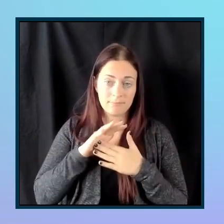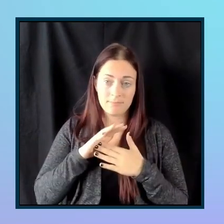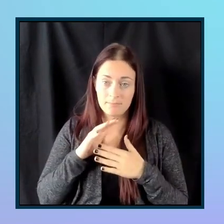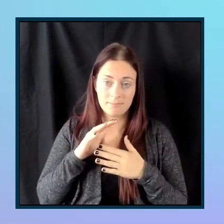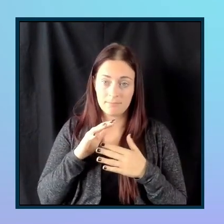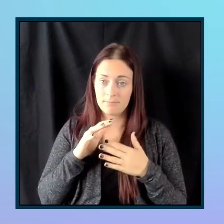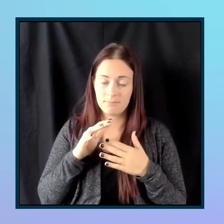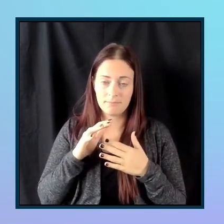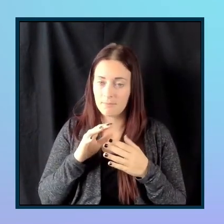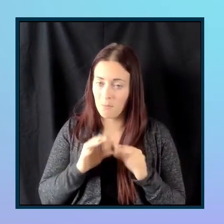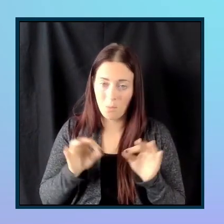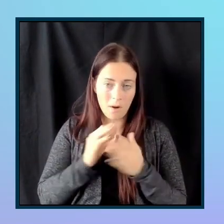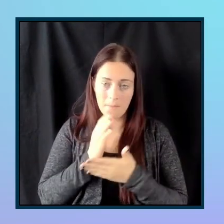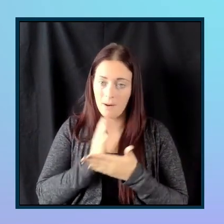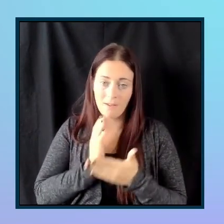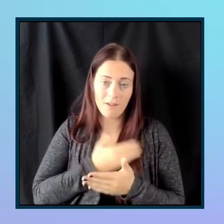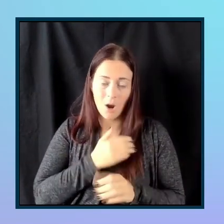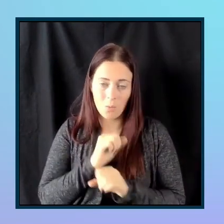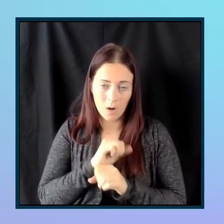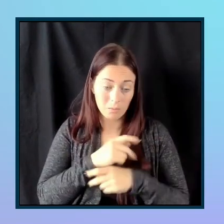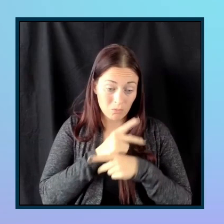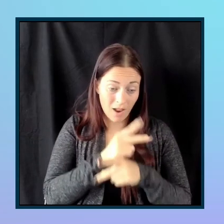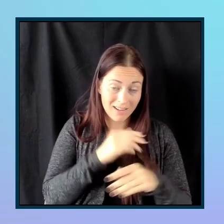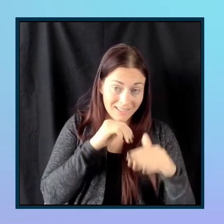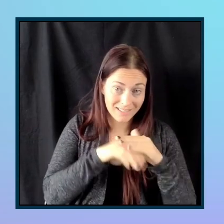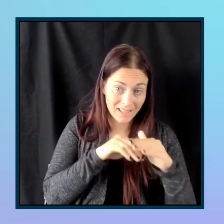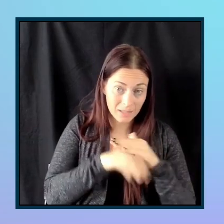that are accessible, but if it's not part of our culture